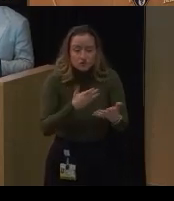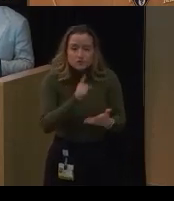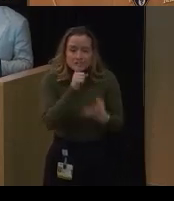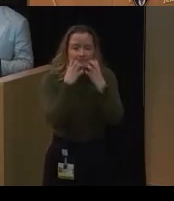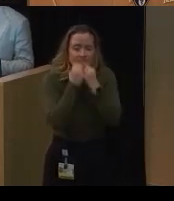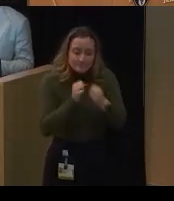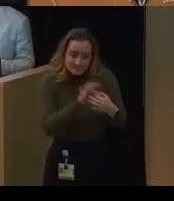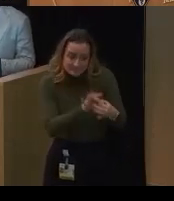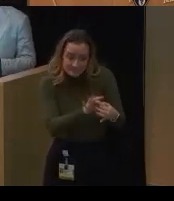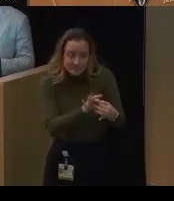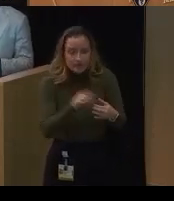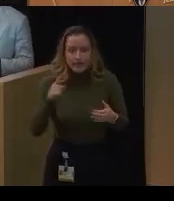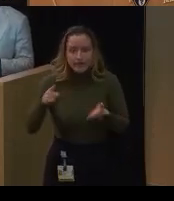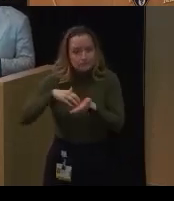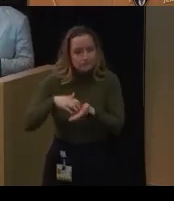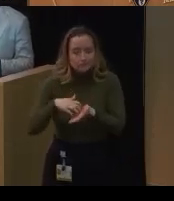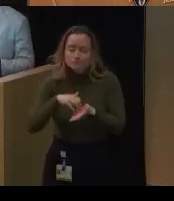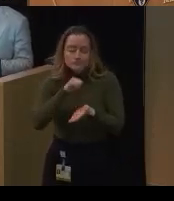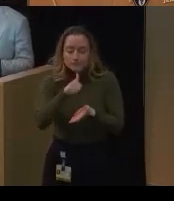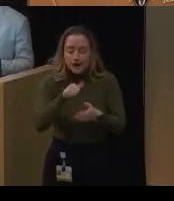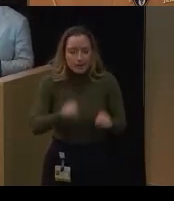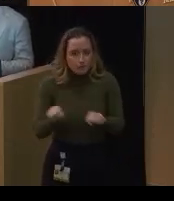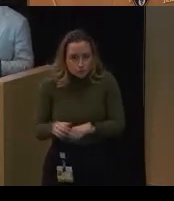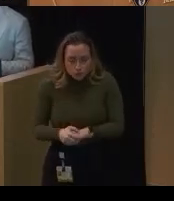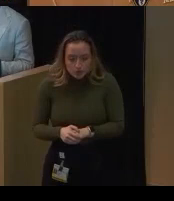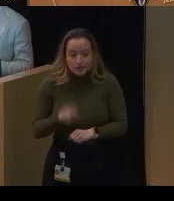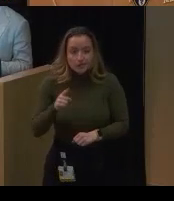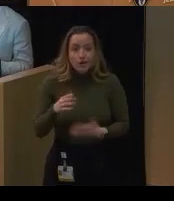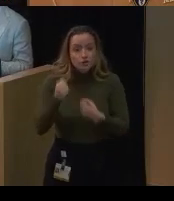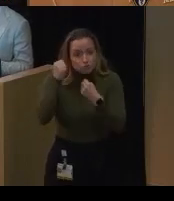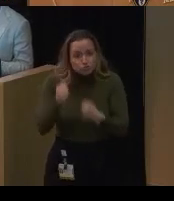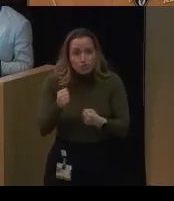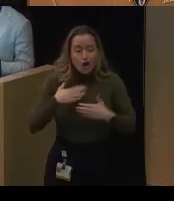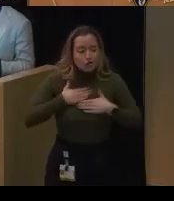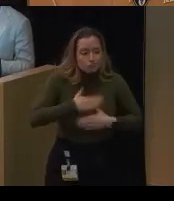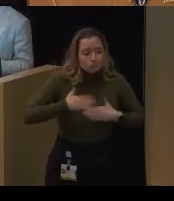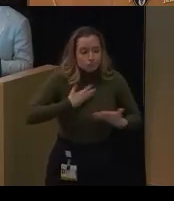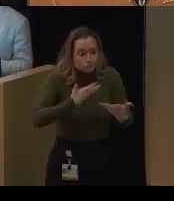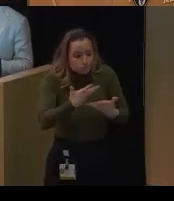relationships to have positive high quality High pleasure social interactions and perhaps as a